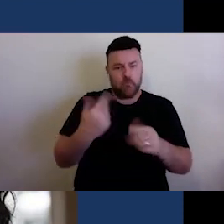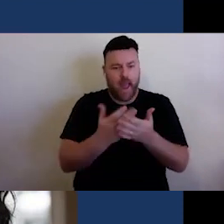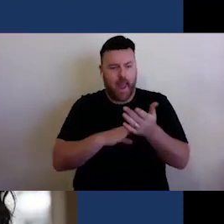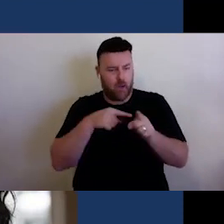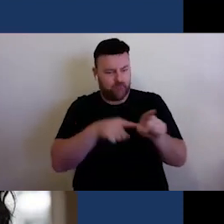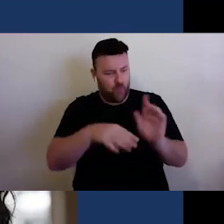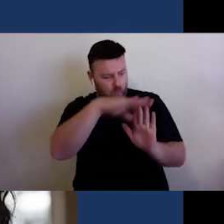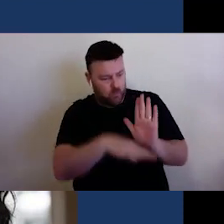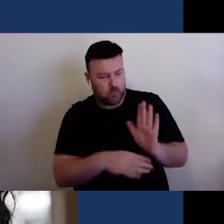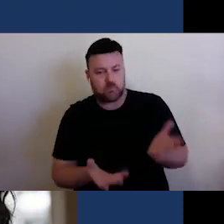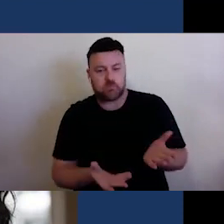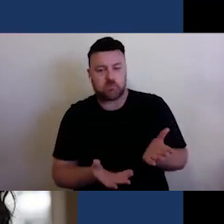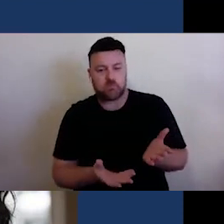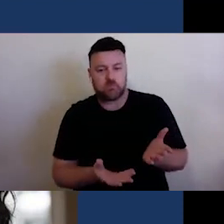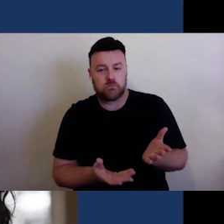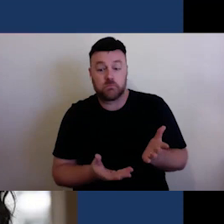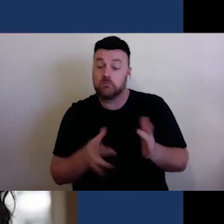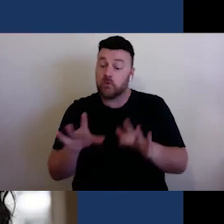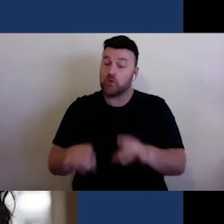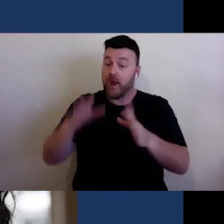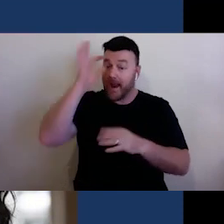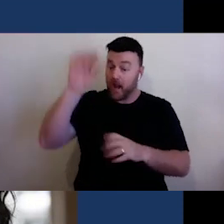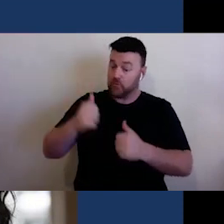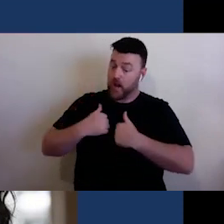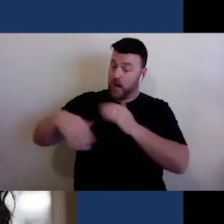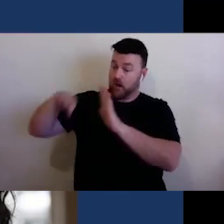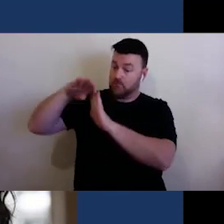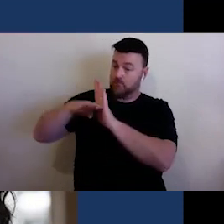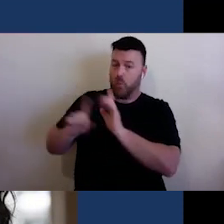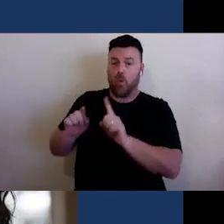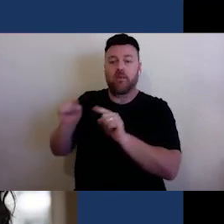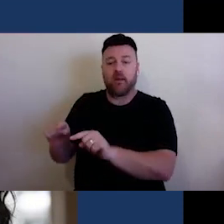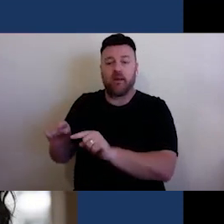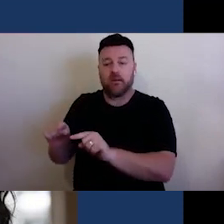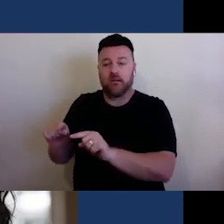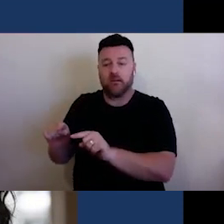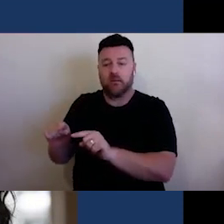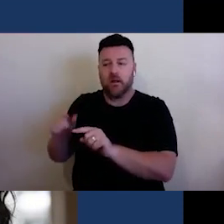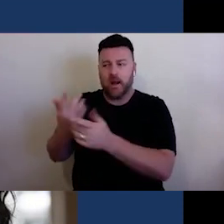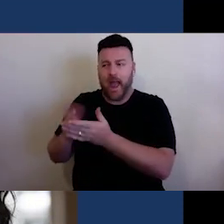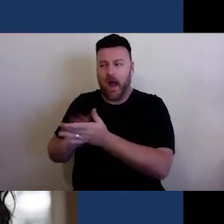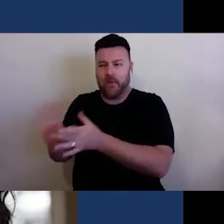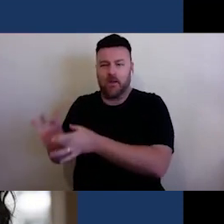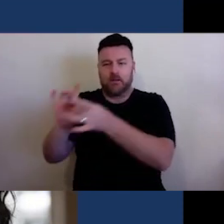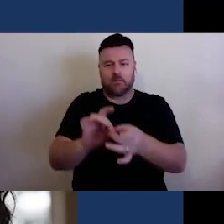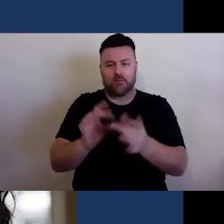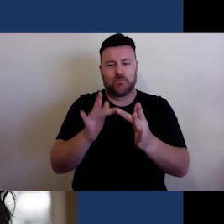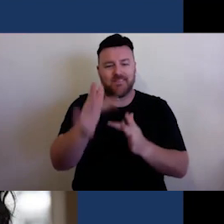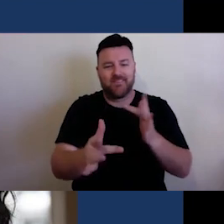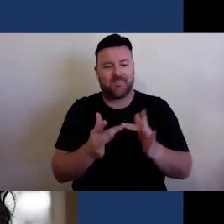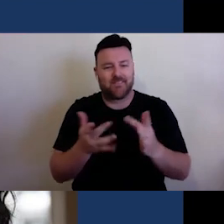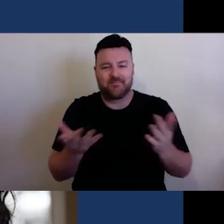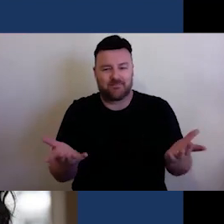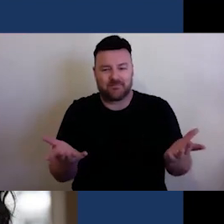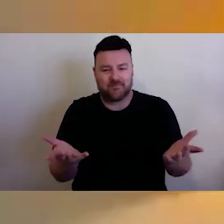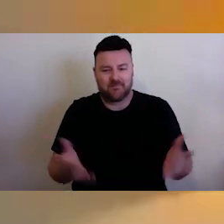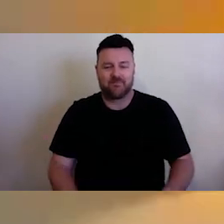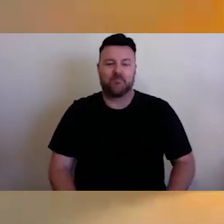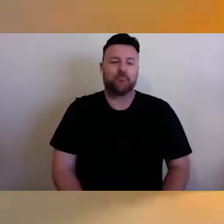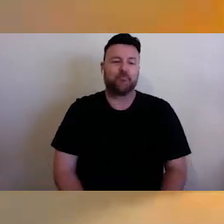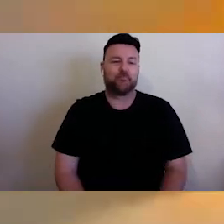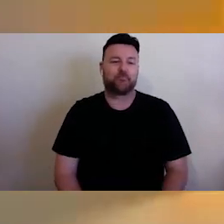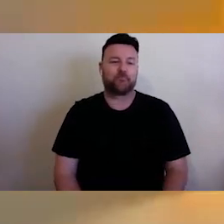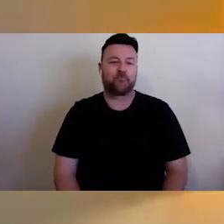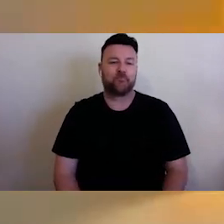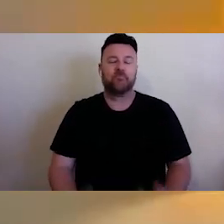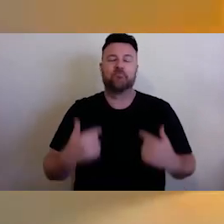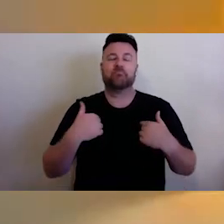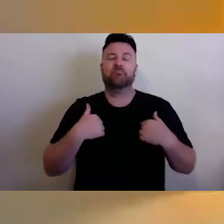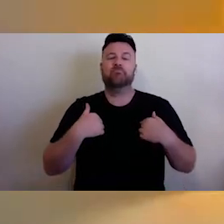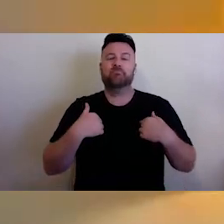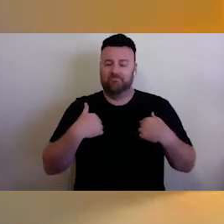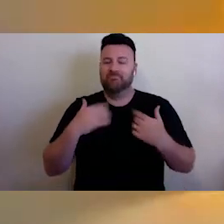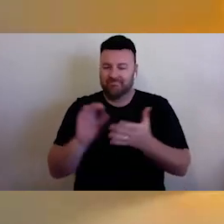Arts protocol guidelines. It gives me great pleasure to invite Dr Terri